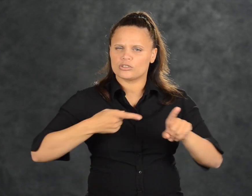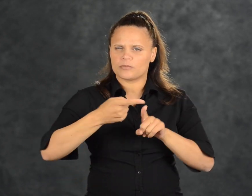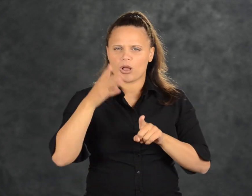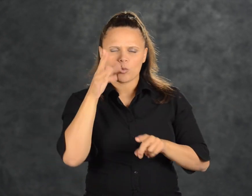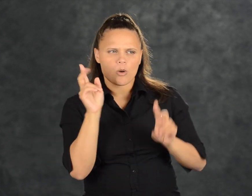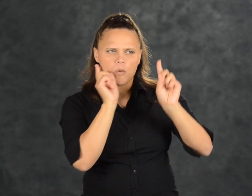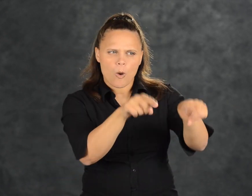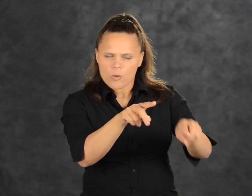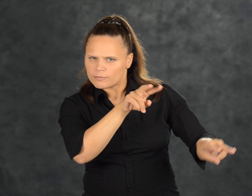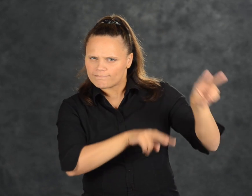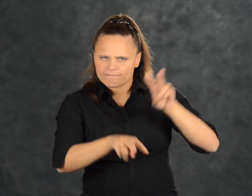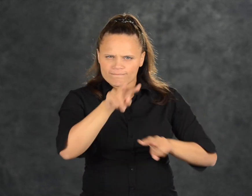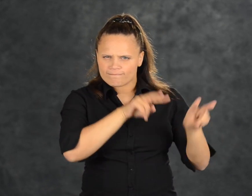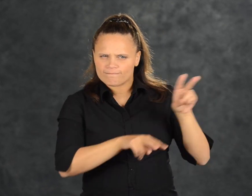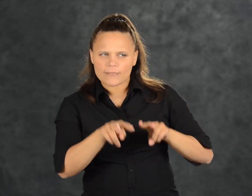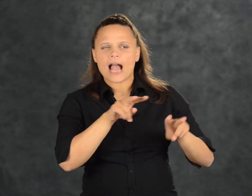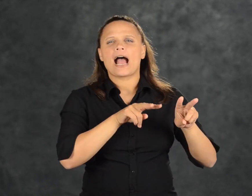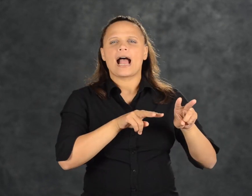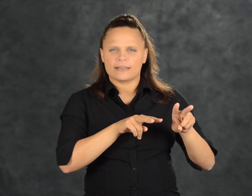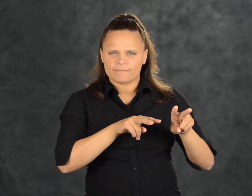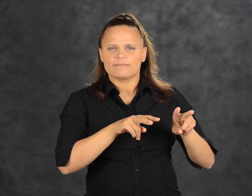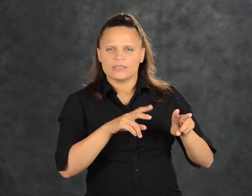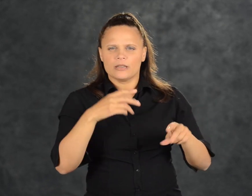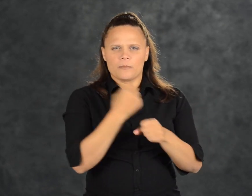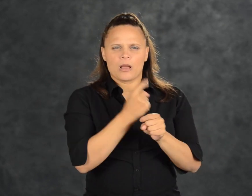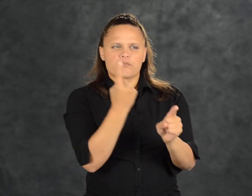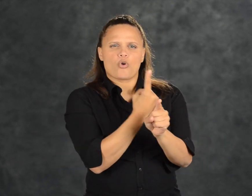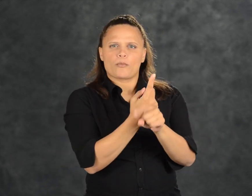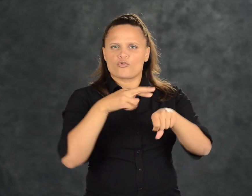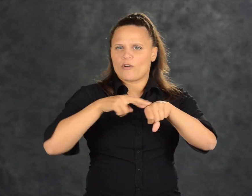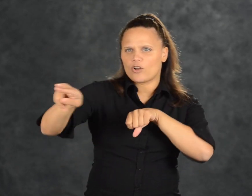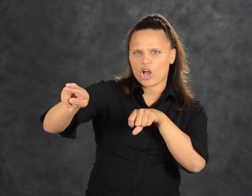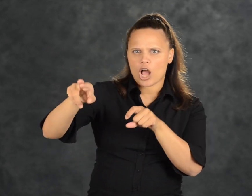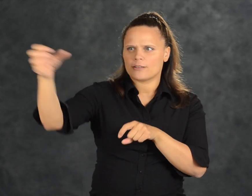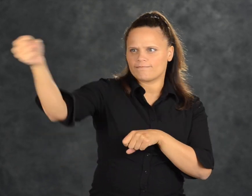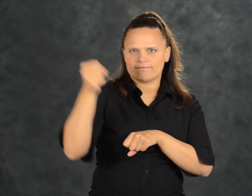A Children’s Specialist can go and observe your child in the classroom and make the appropriate referrals